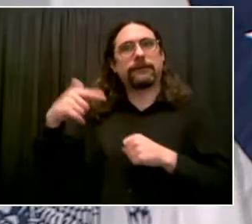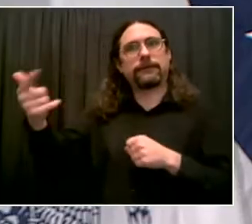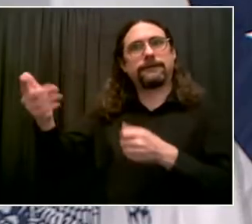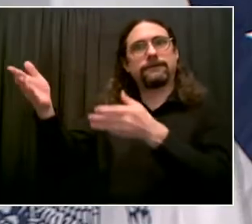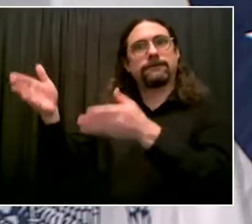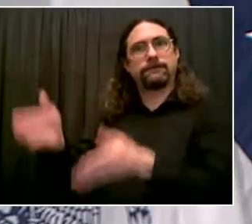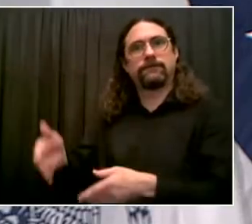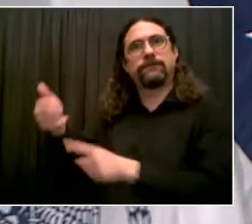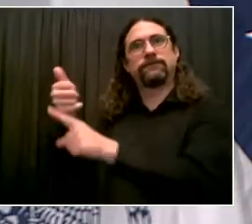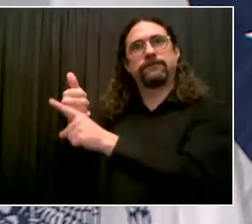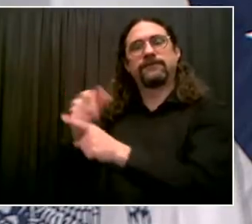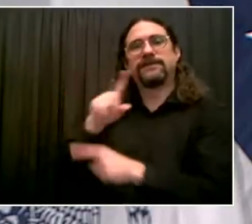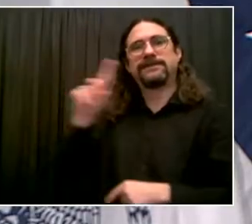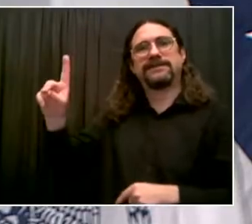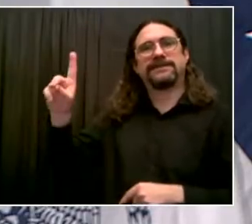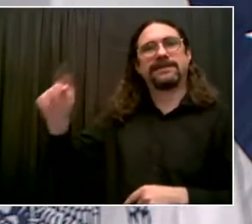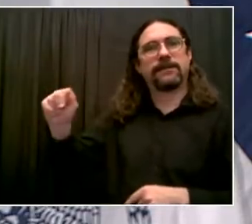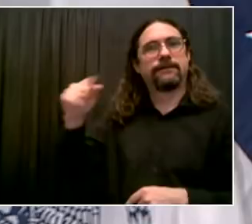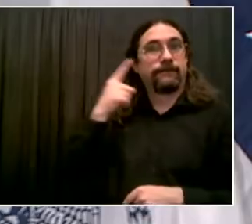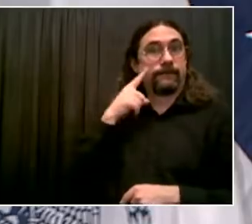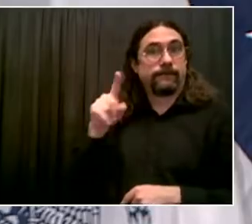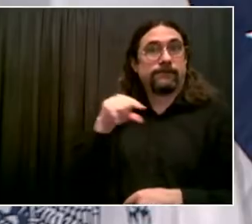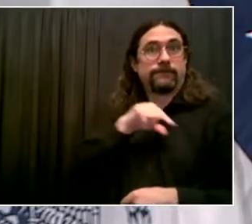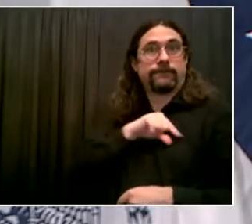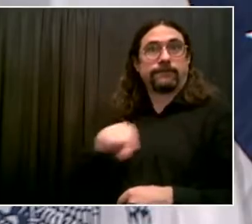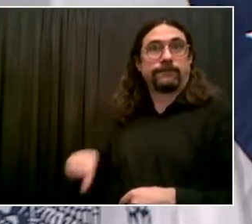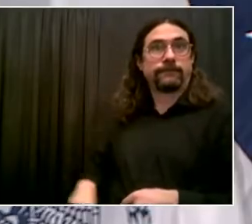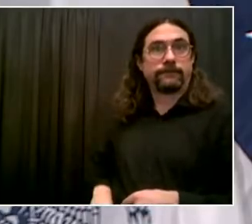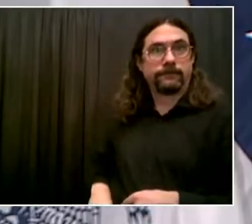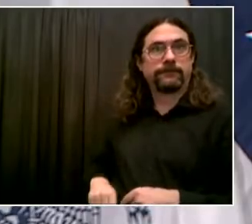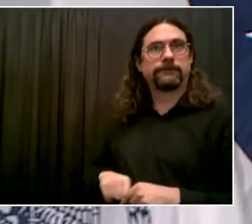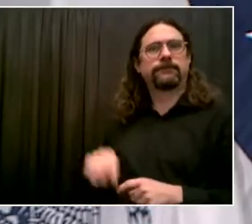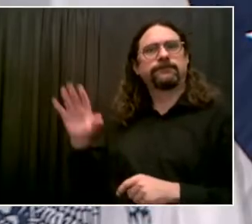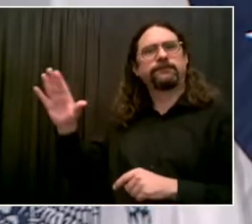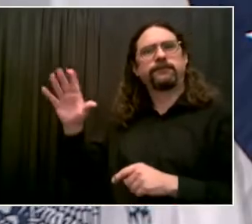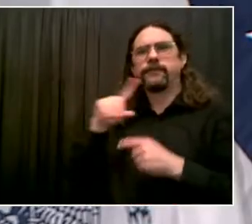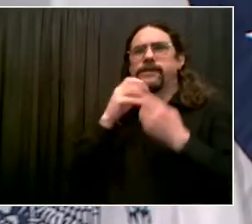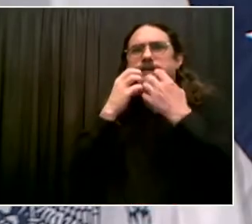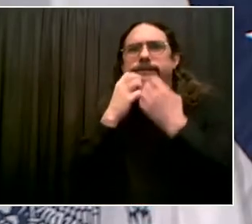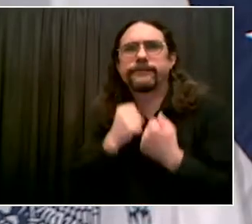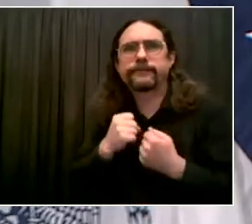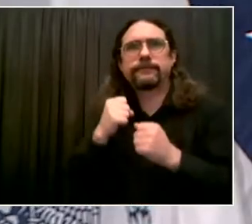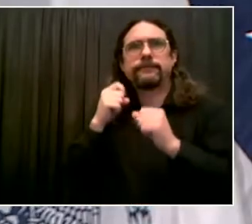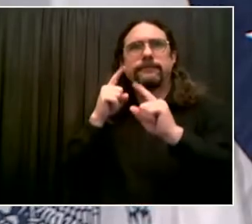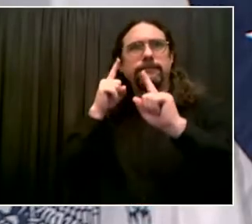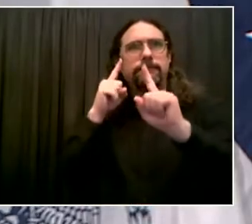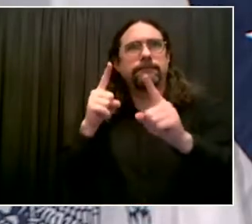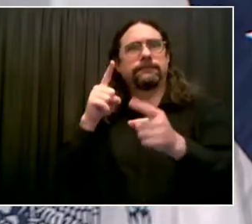IS REALLY FOCUSED ON REDUCING GUN VIOLENCE, REDUCNGI RECIDIVISM, GETTING TOE TH